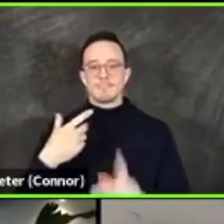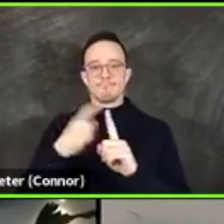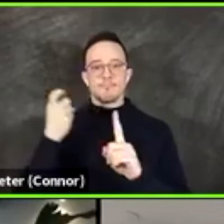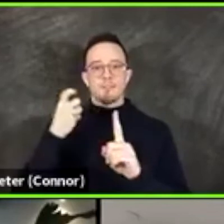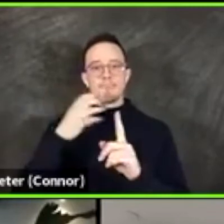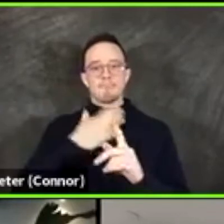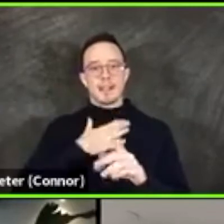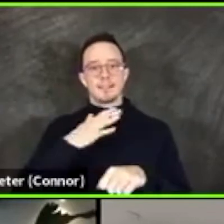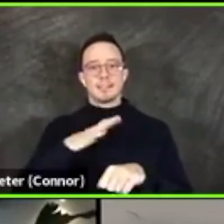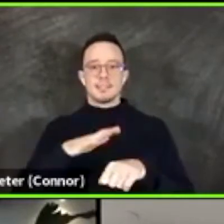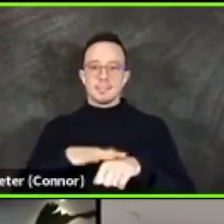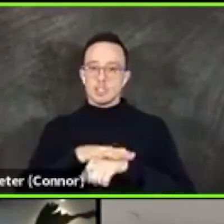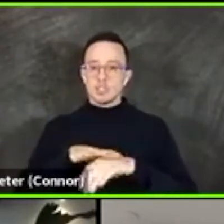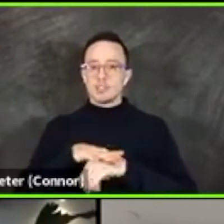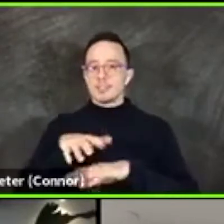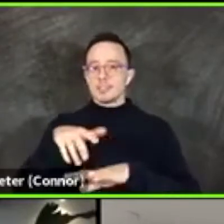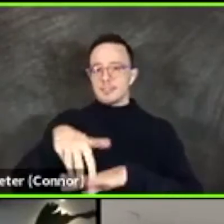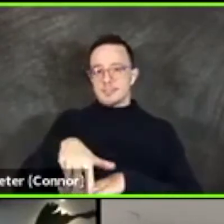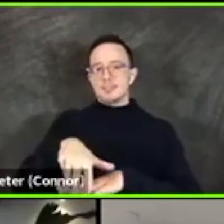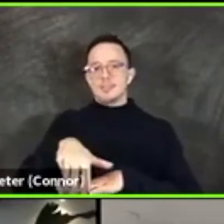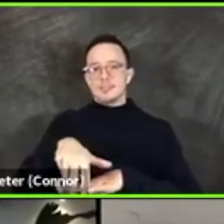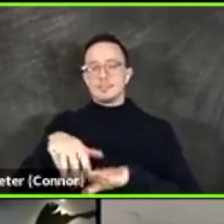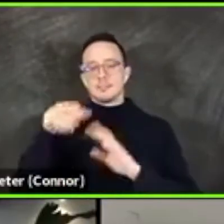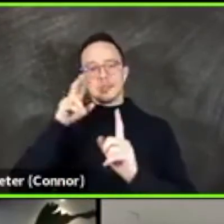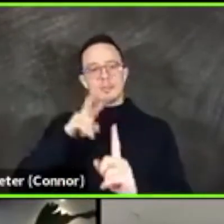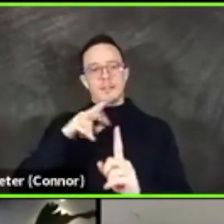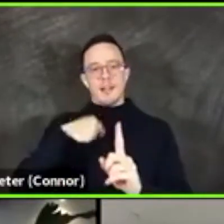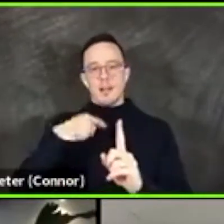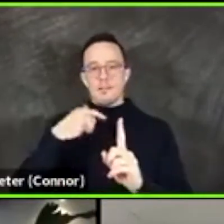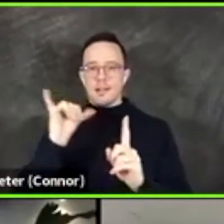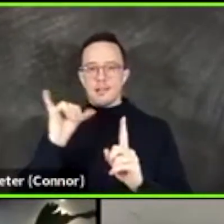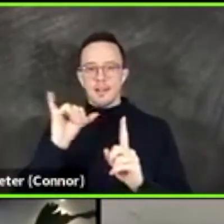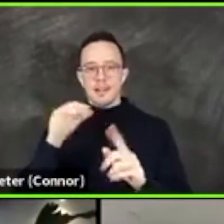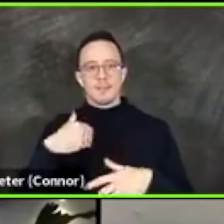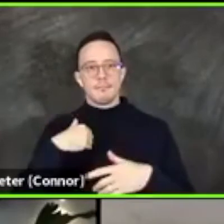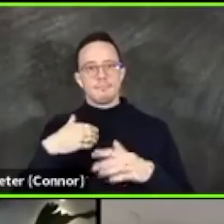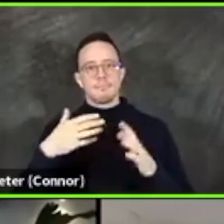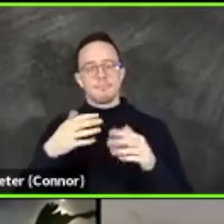IN WHICH I AM KIND OF VALORIZING, A KIND OF SIMULTANEITY. A CONTINUOUS ACKNOWLEDGMENT